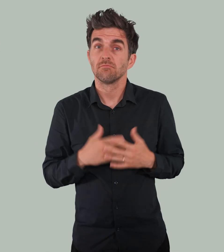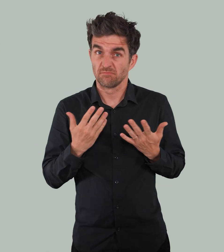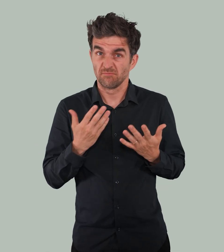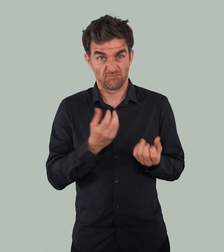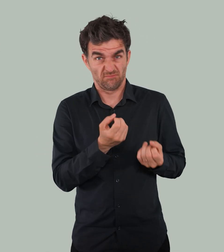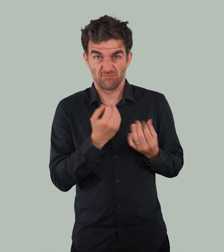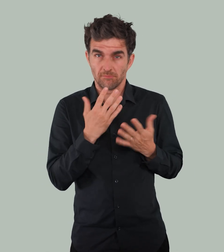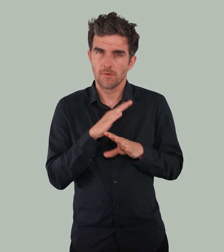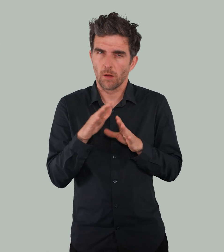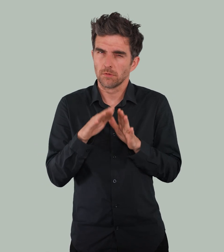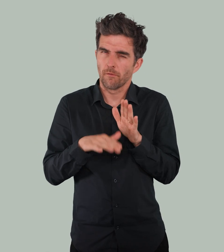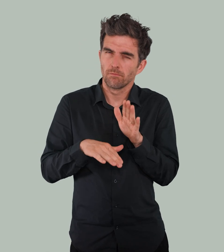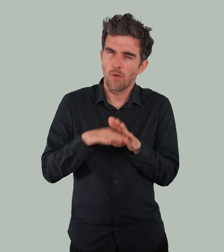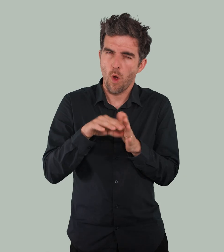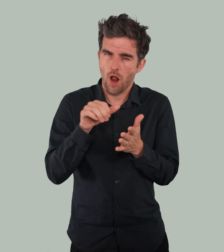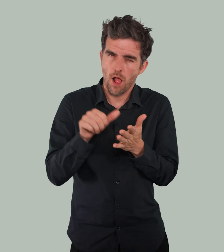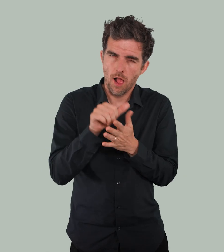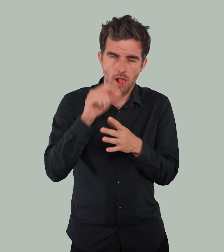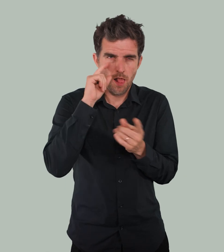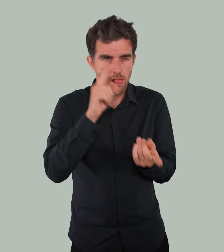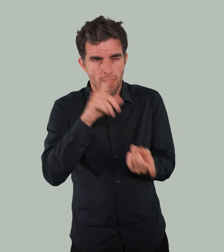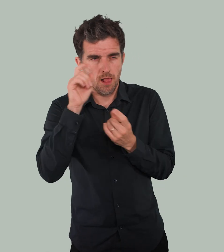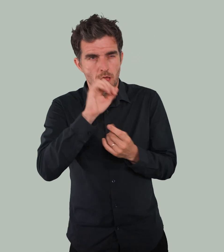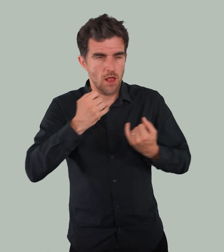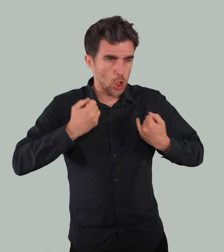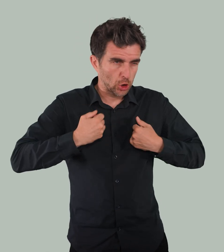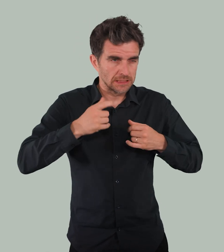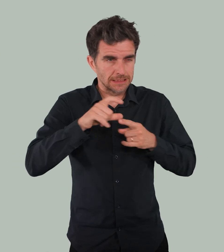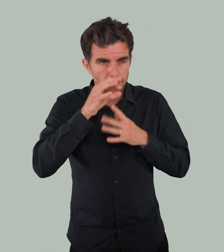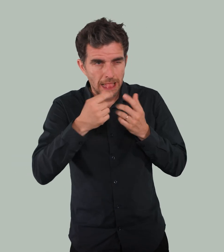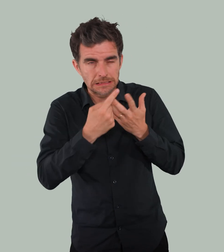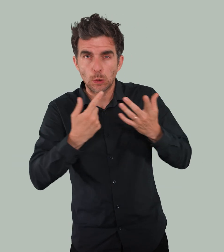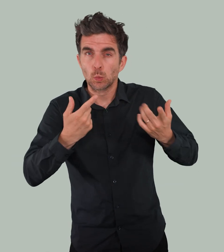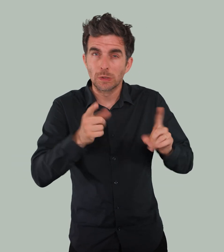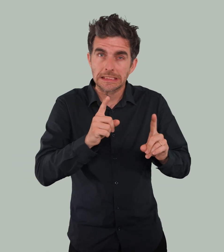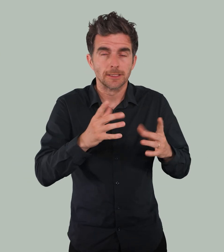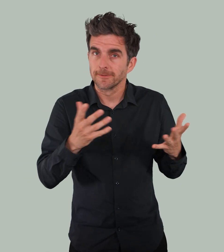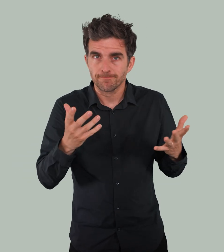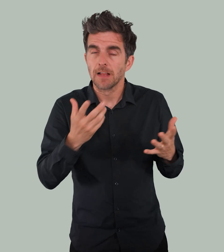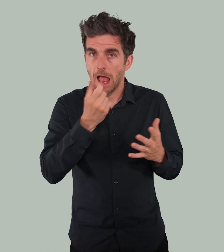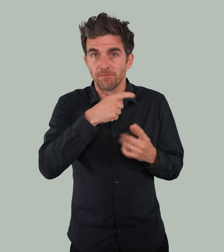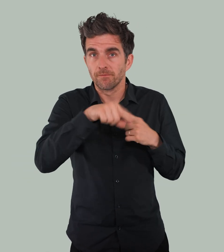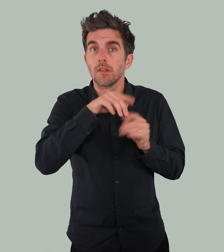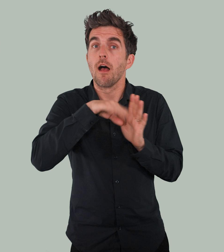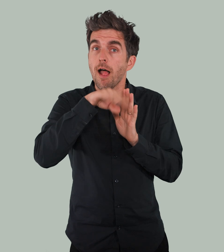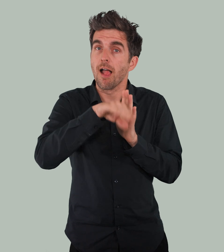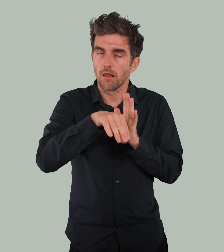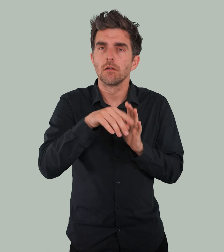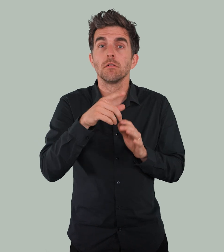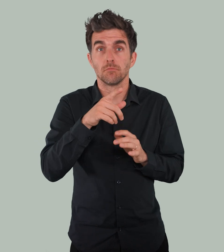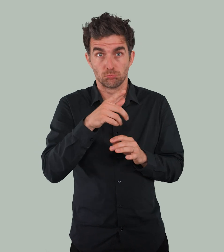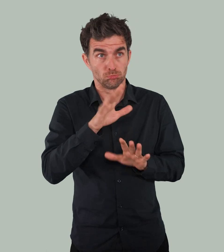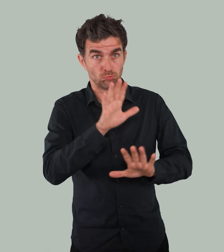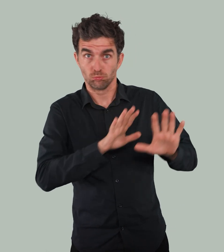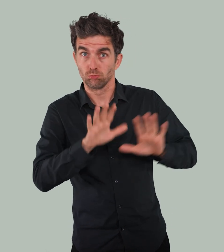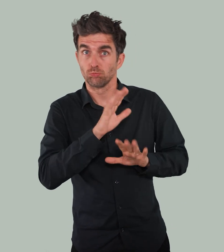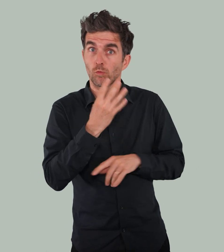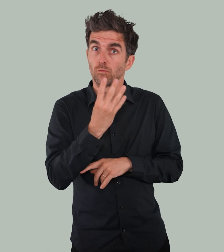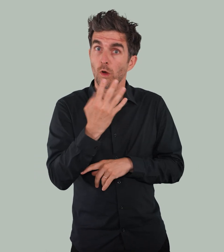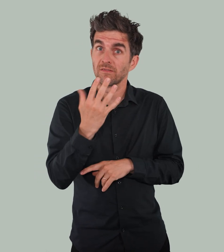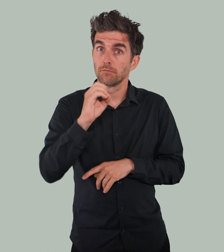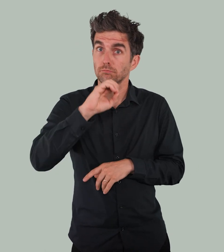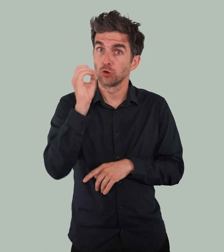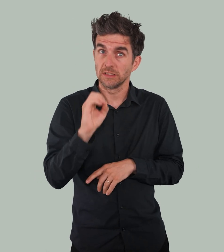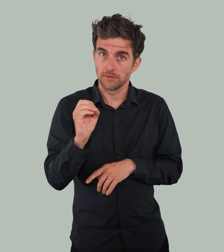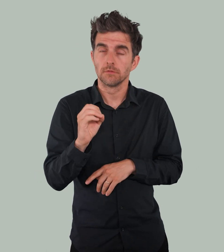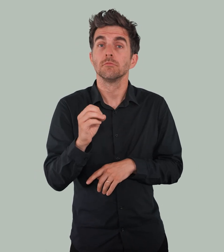They say this does not fully reflect conditions that fluctuate (mentioned in around 45% of responses),